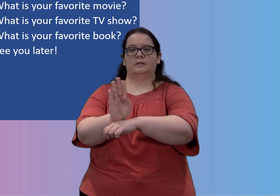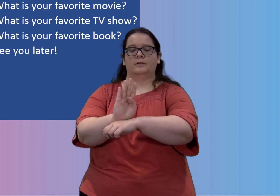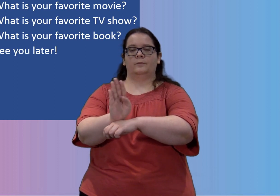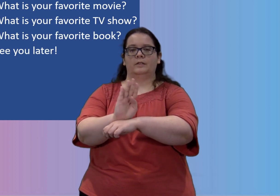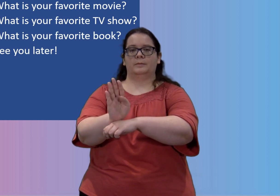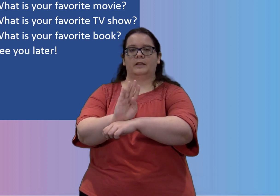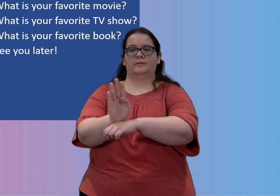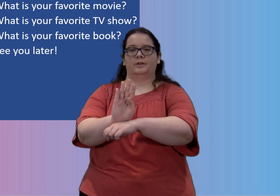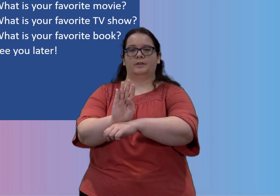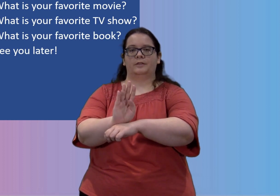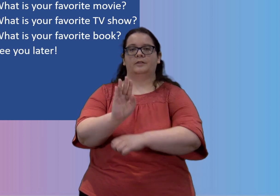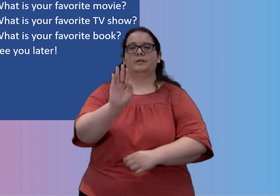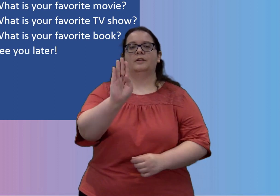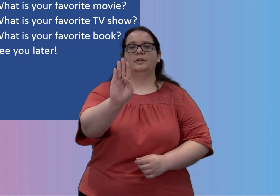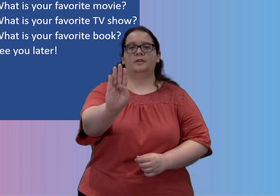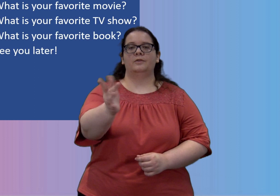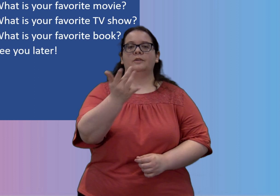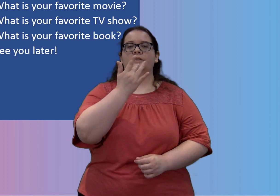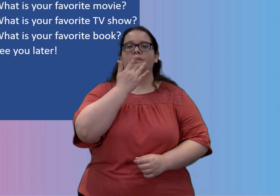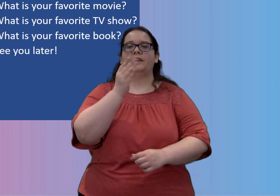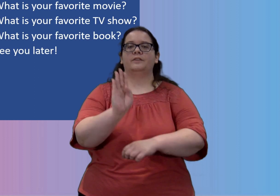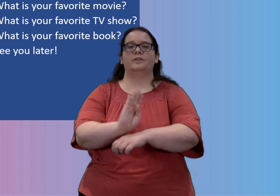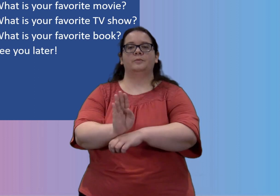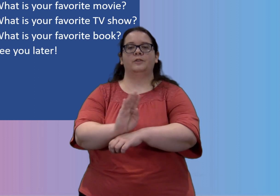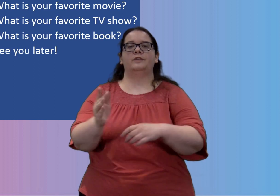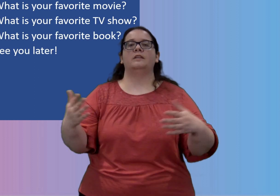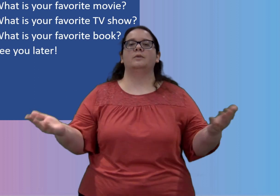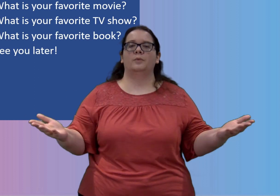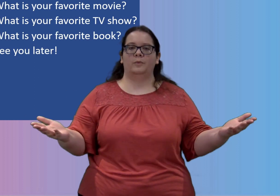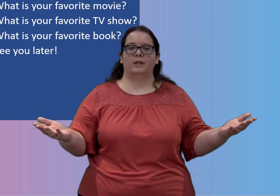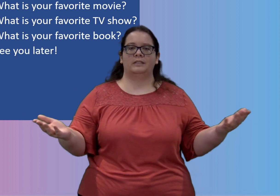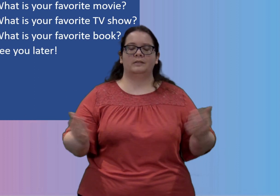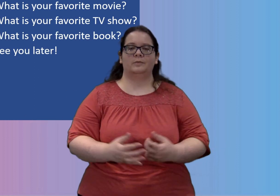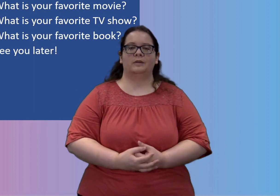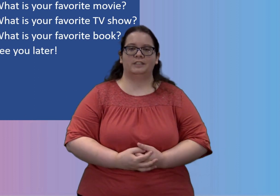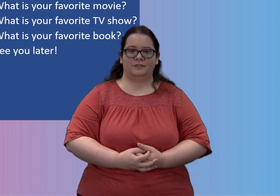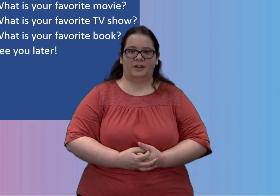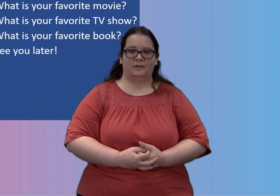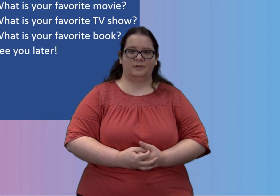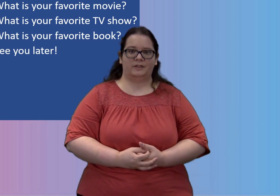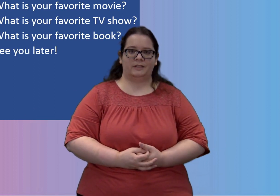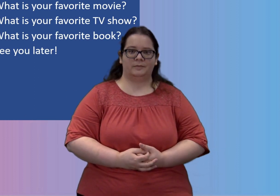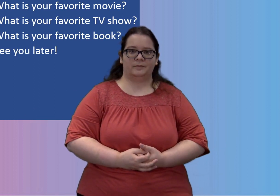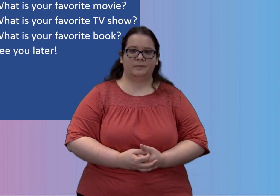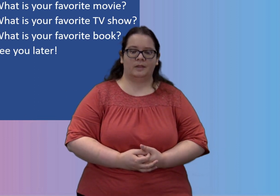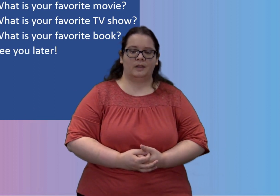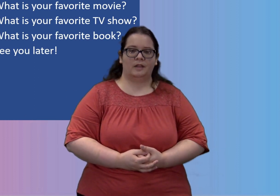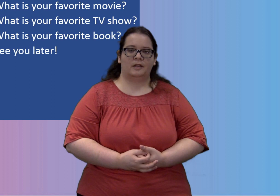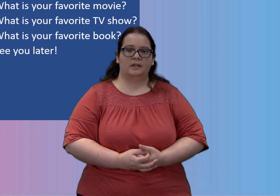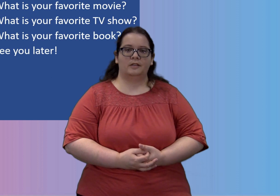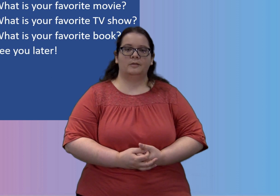kind of wiggles back and forth. Your favorite movie what? What is your favorite movie?